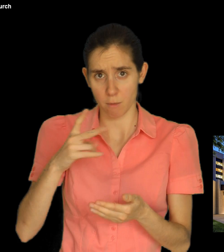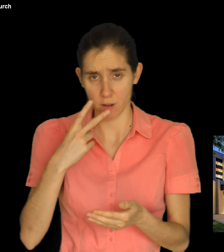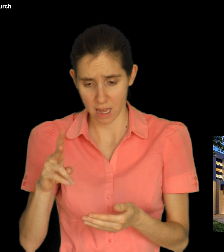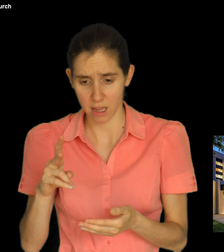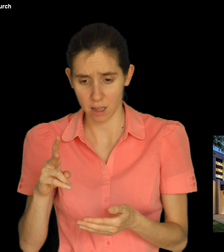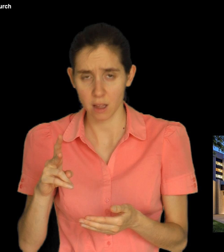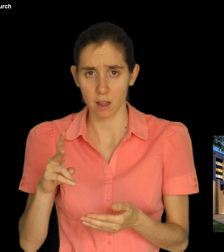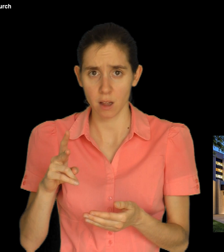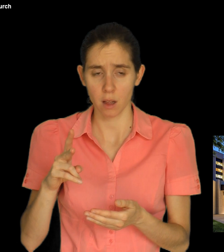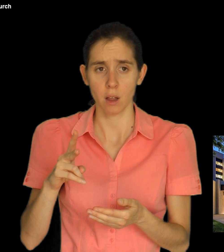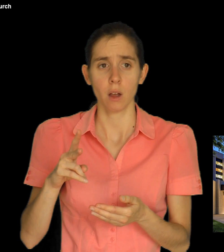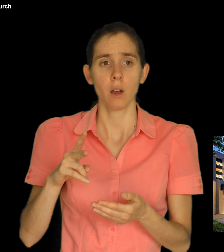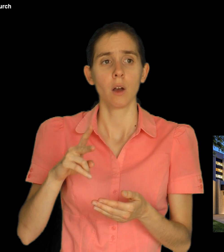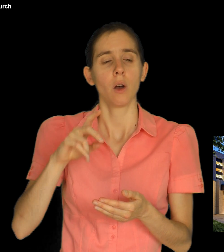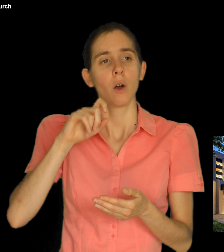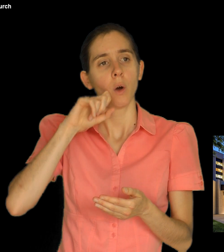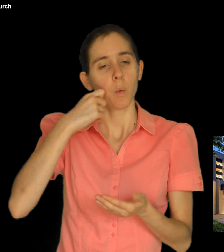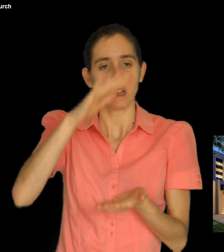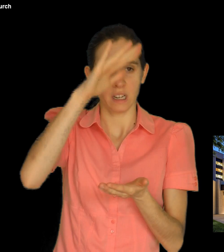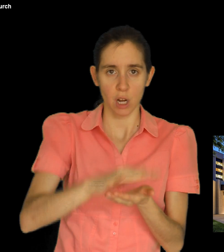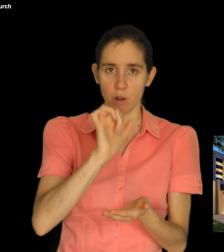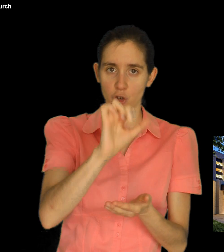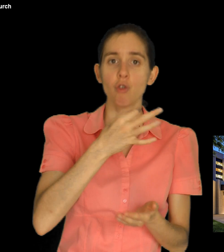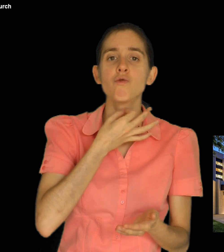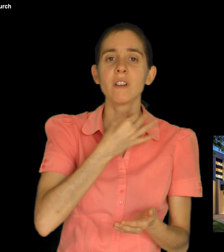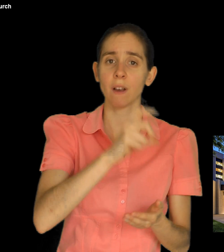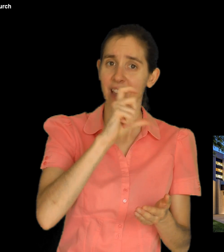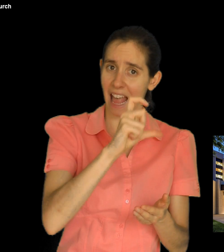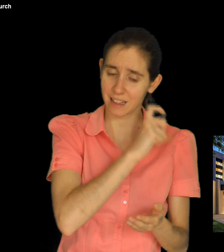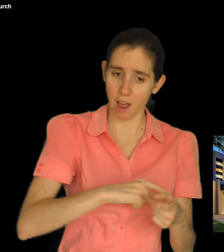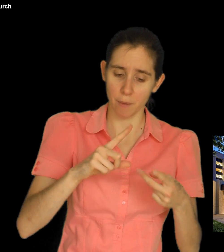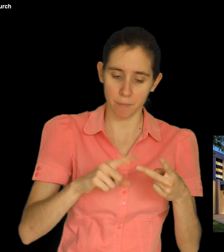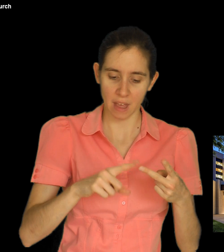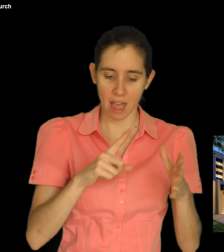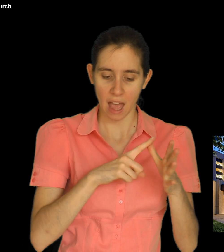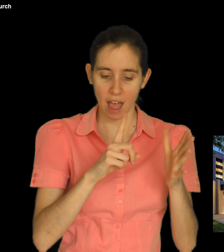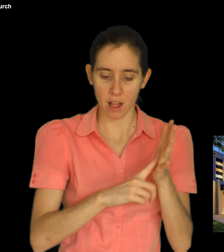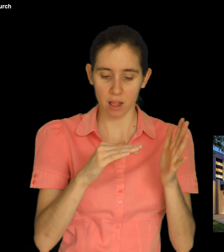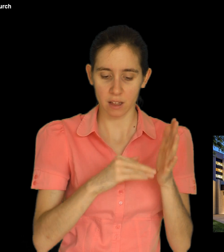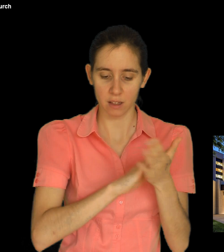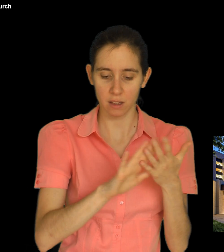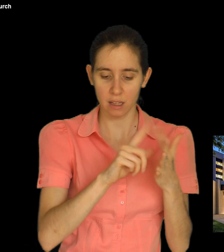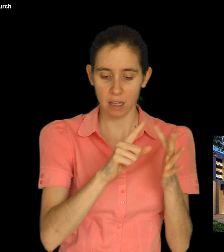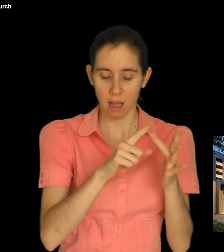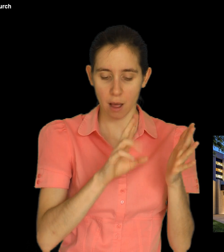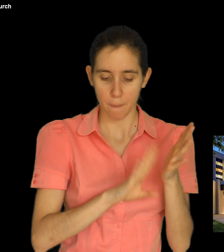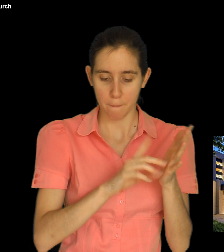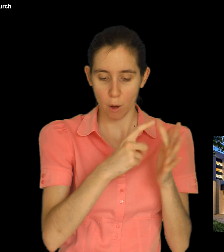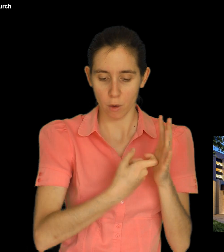will decrease your risk of cancer, Alzheimer's disease, and osteoporosis. It